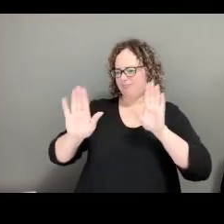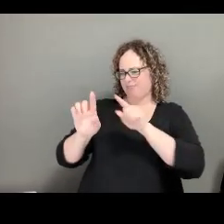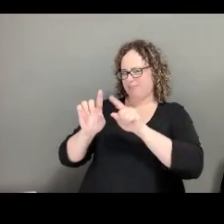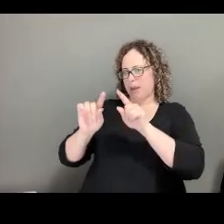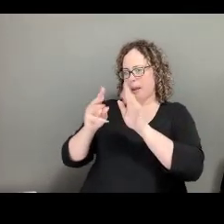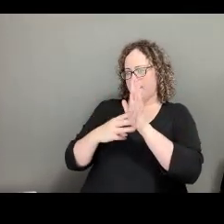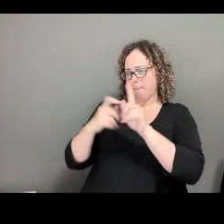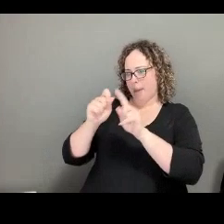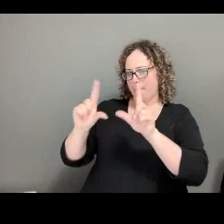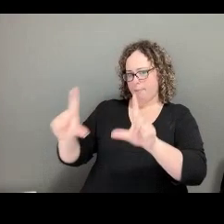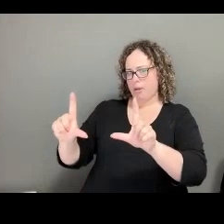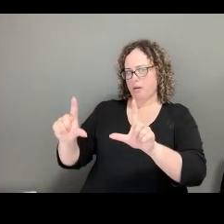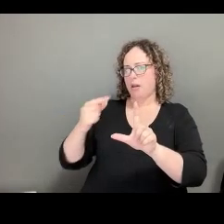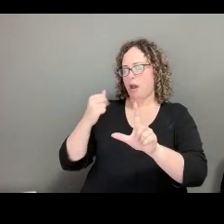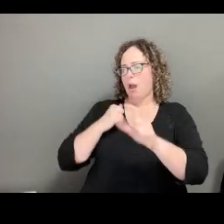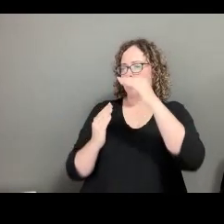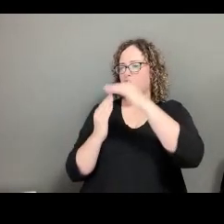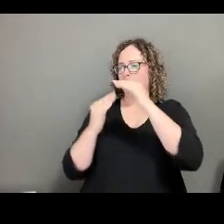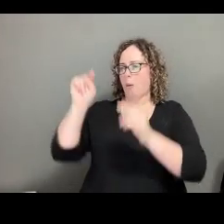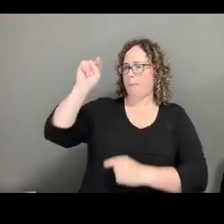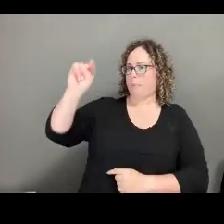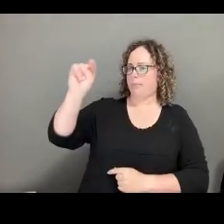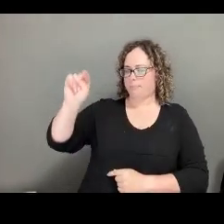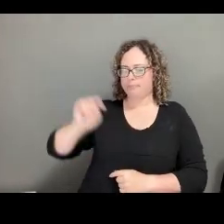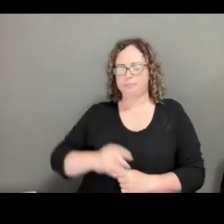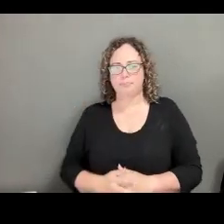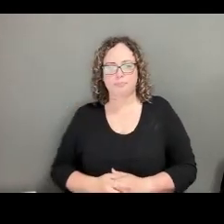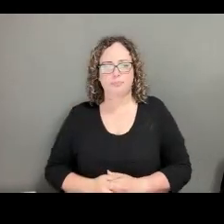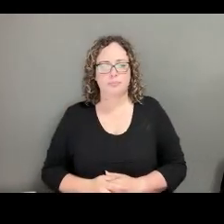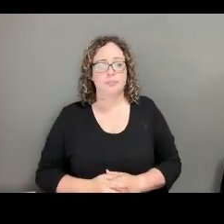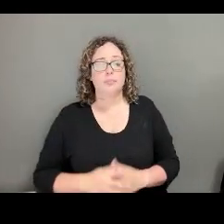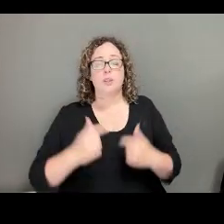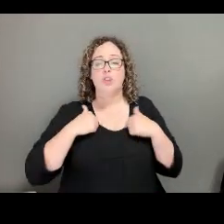That's pretty much where most people live. I lived in an area called settlement.